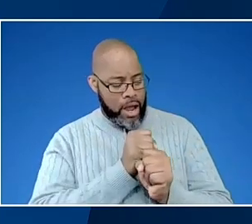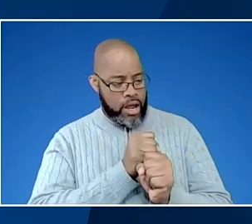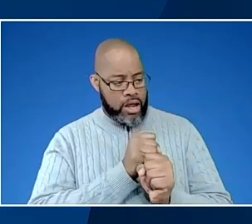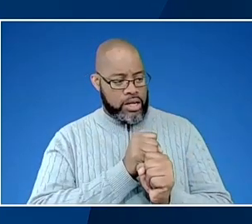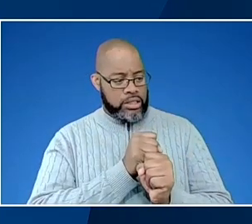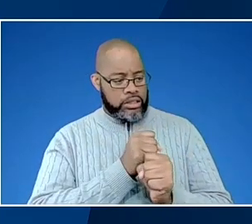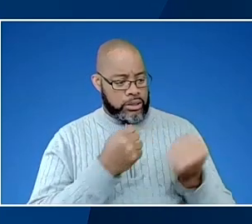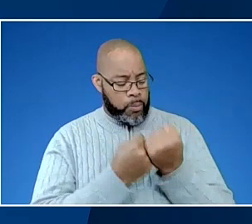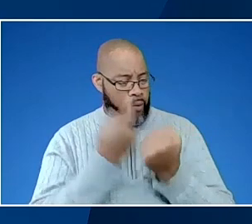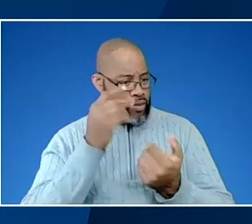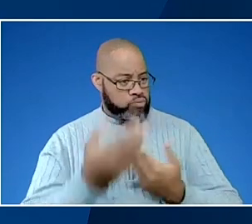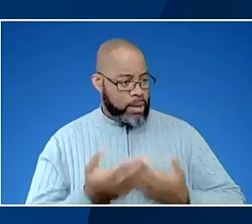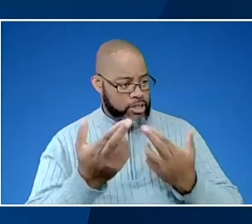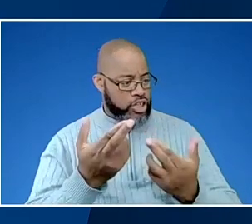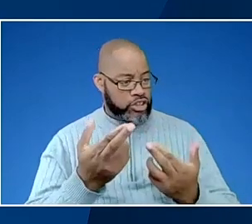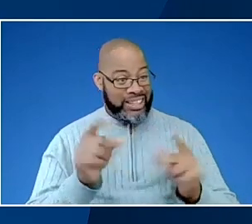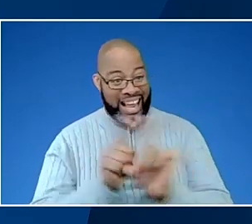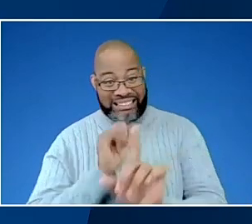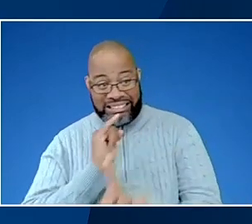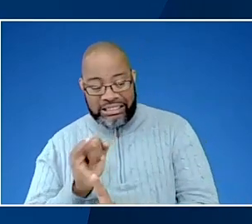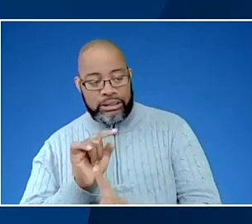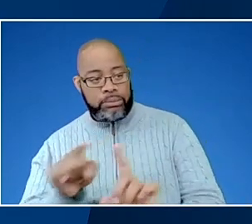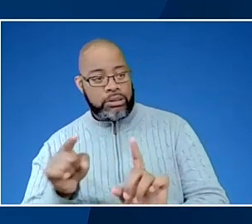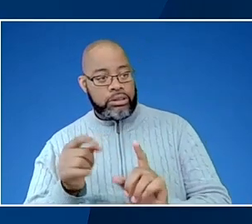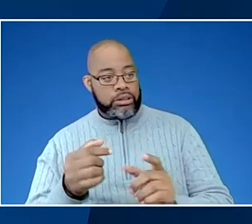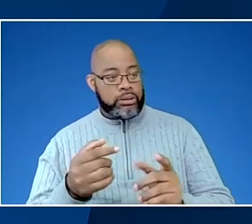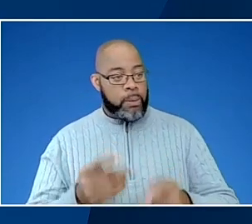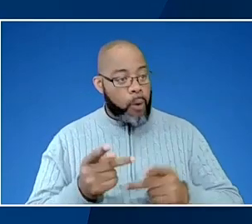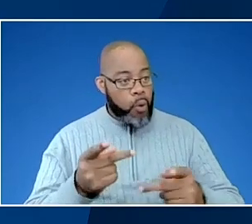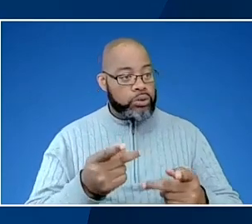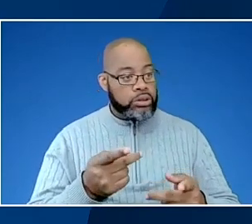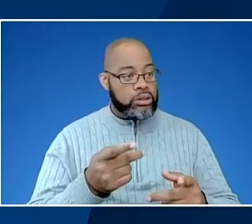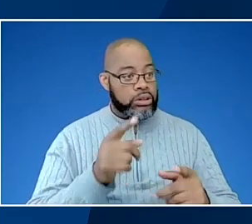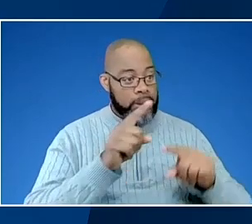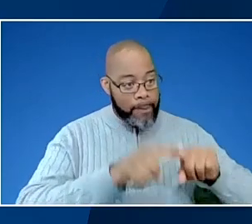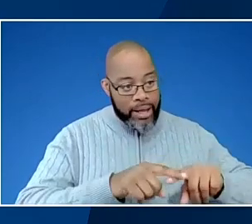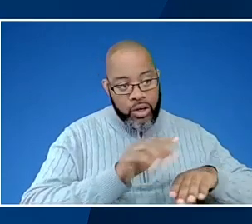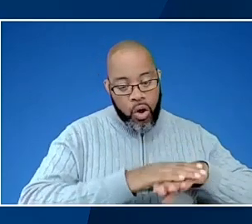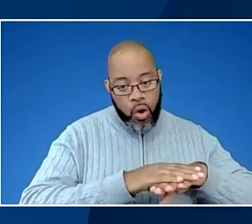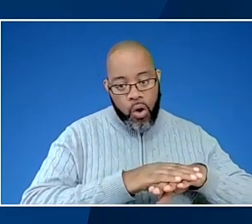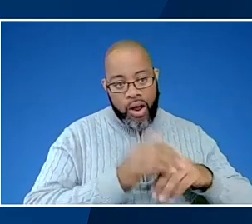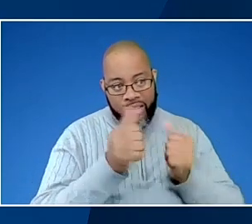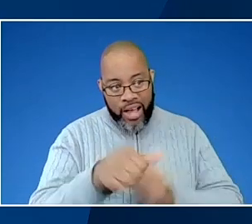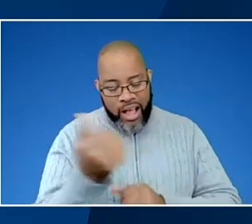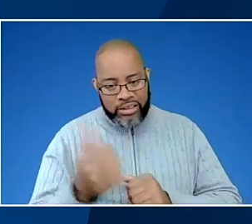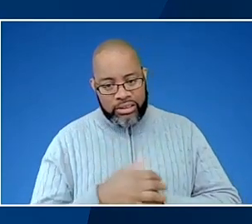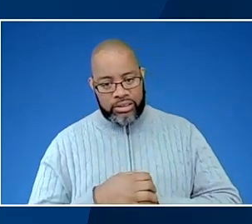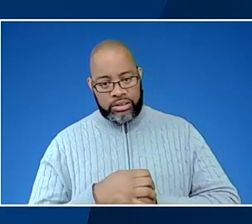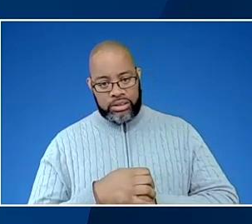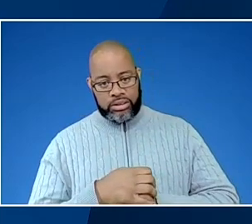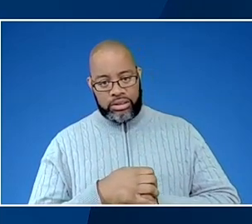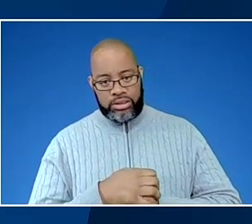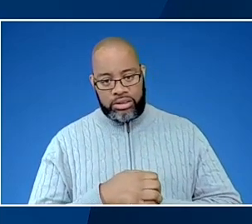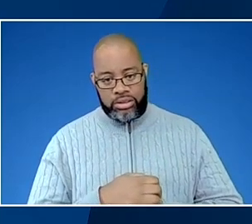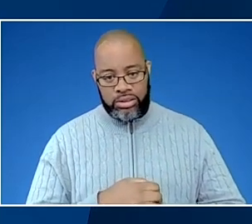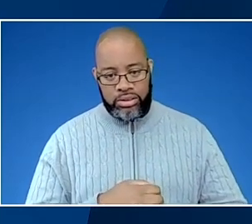recommendation as-is for the proposal as-is contingent on anything else? As-is.